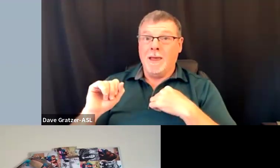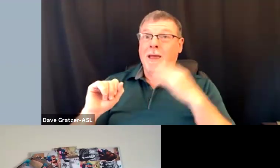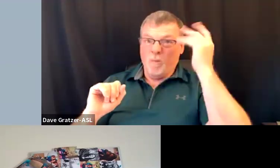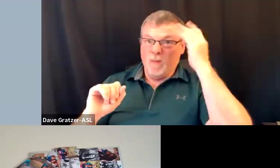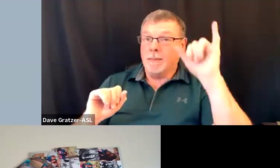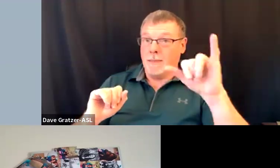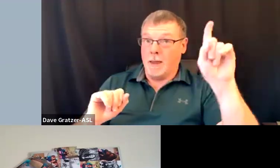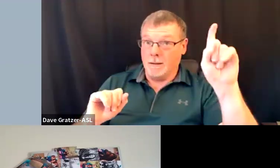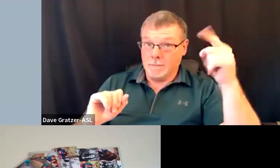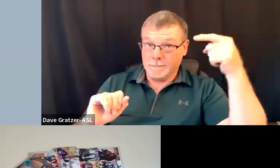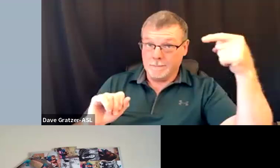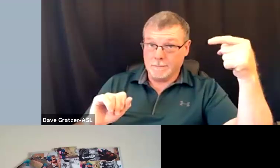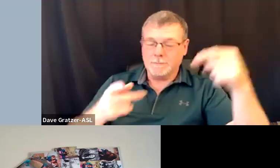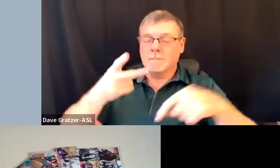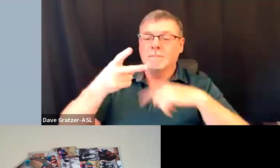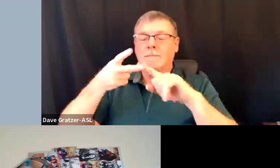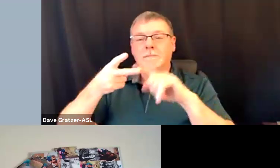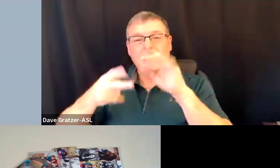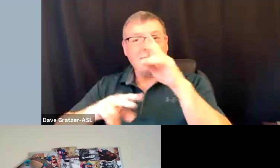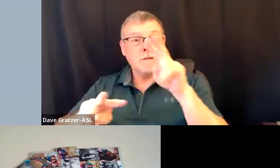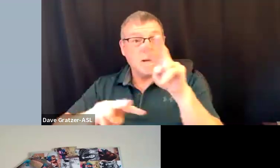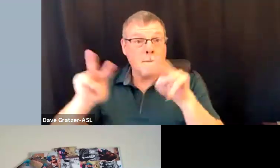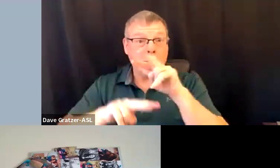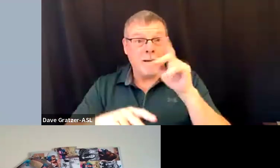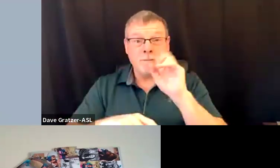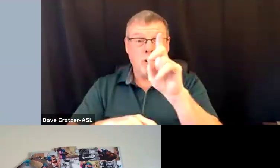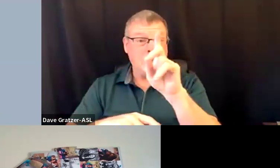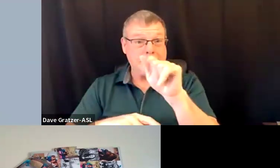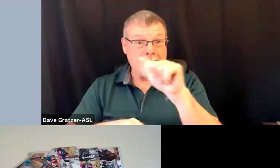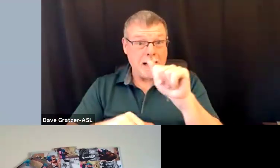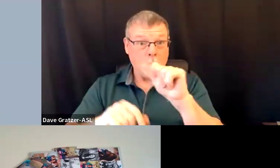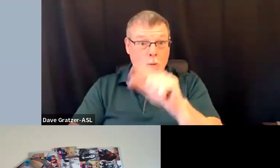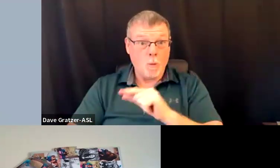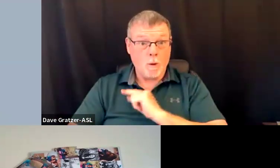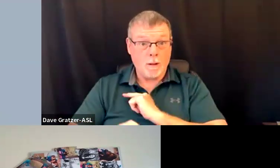And then if you're also talking about monitoring for like data quality, I would say that each vendor